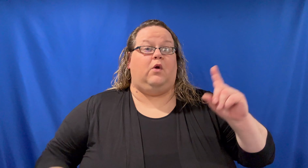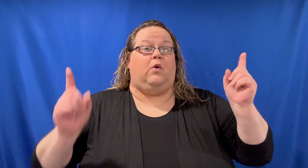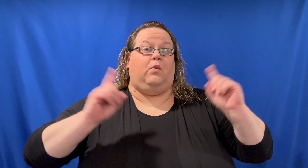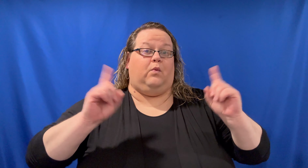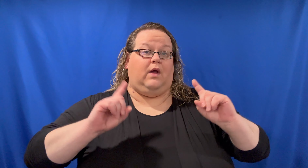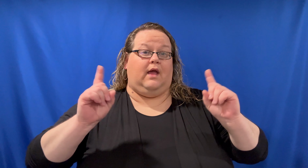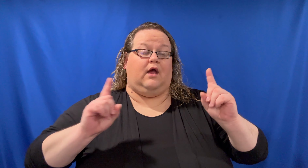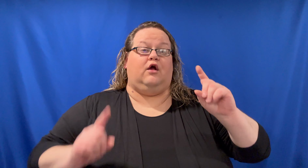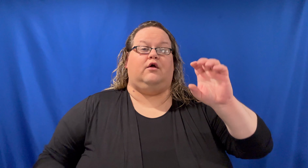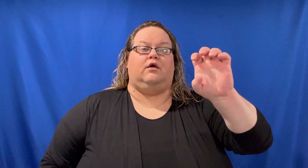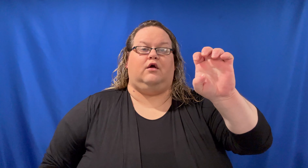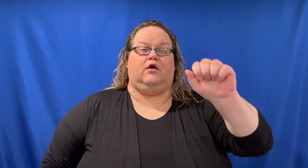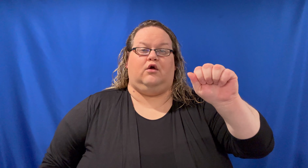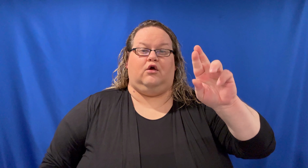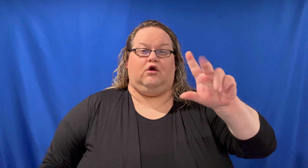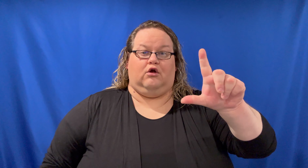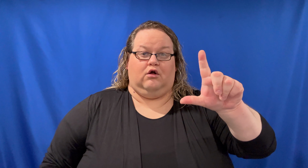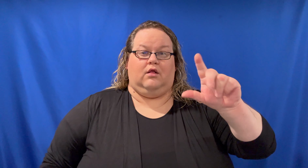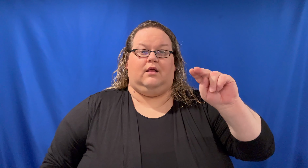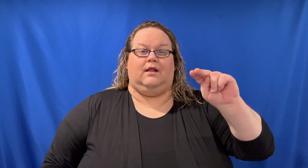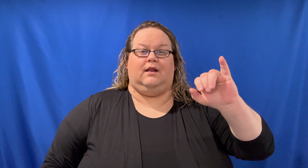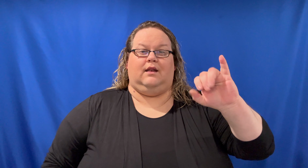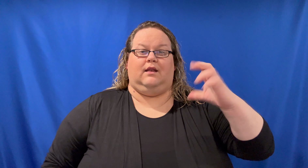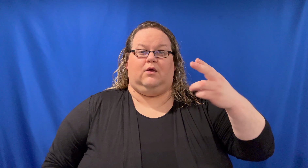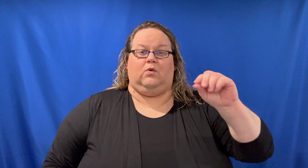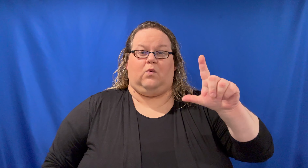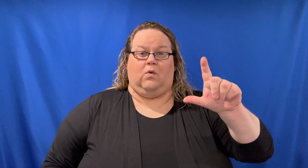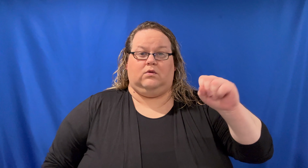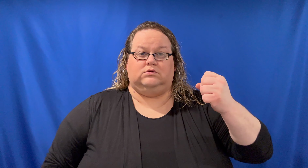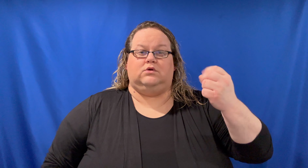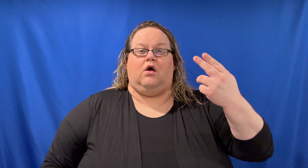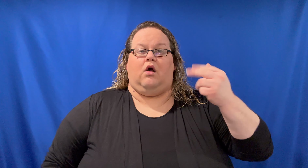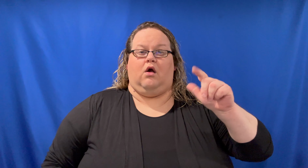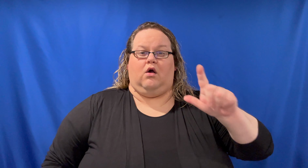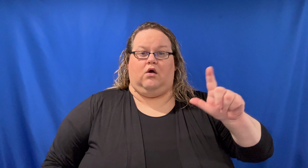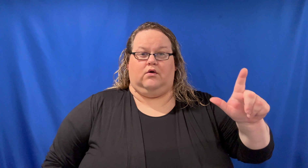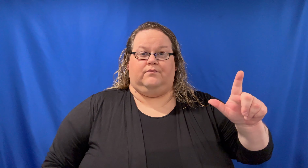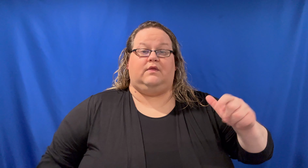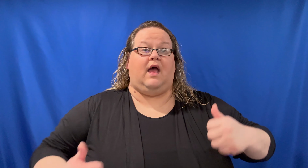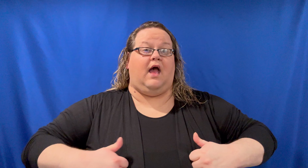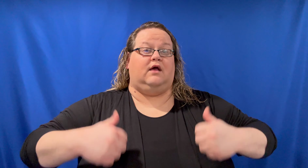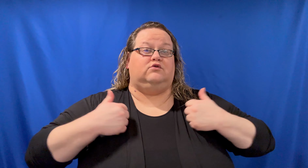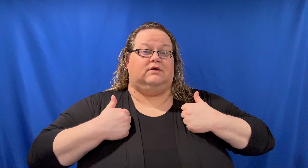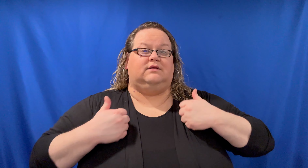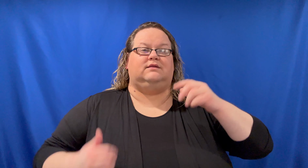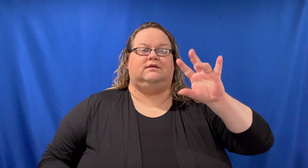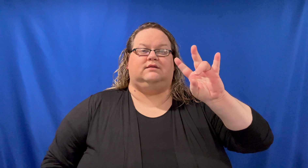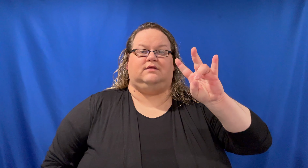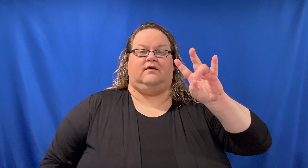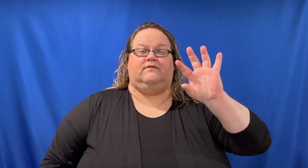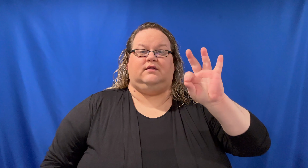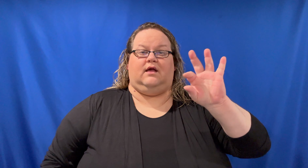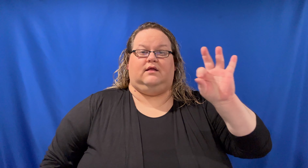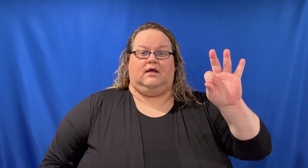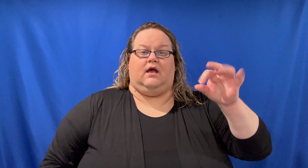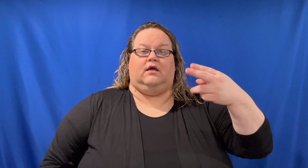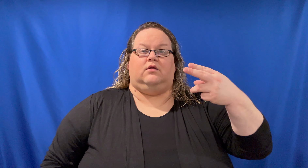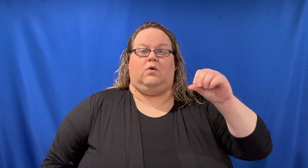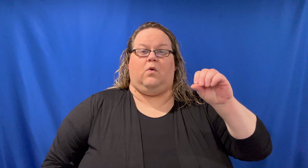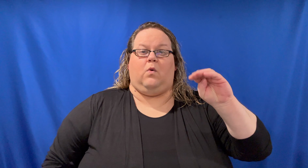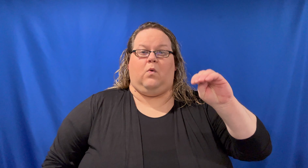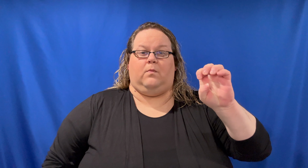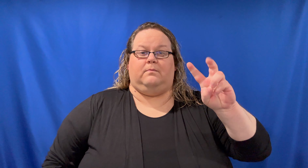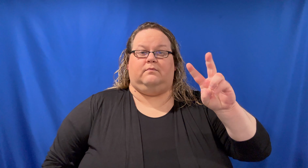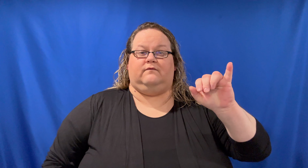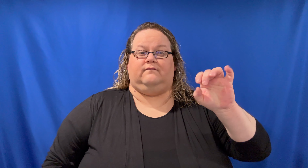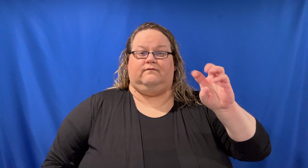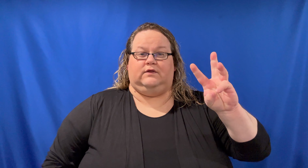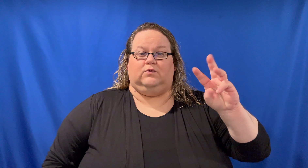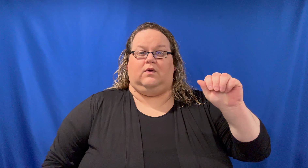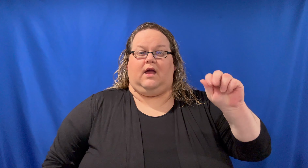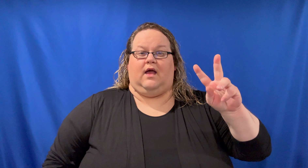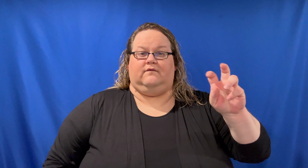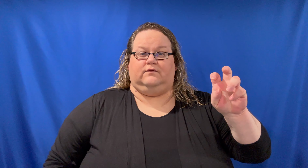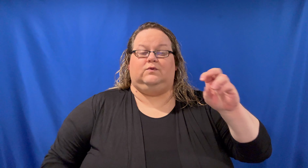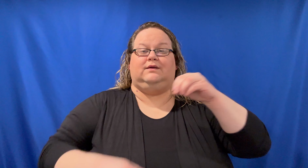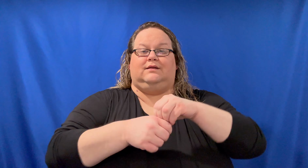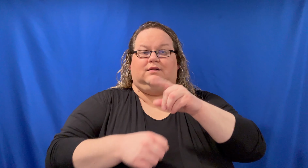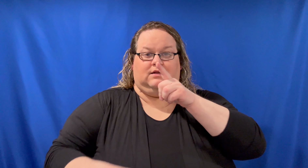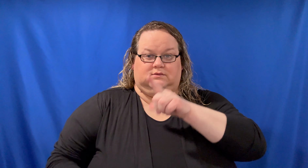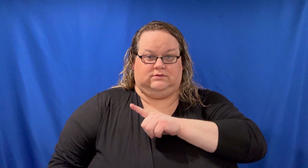It will be at Earl Nichols Hall - 799 Homeview Ave in London.